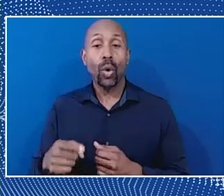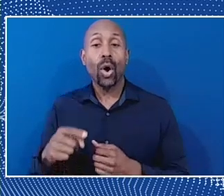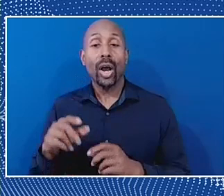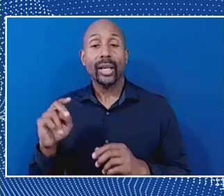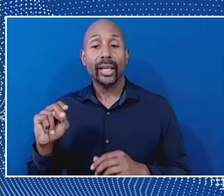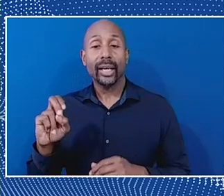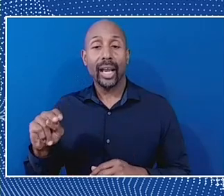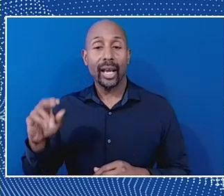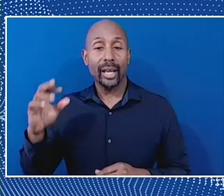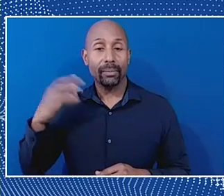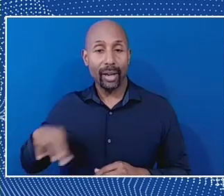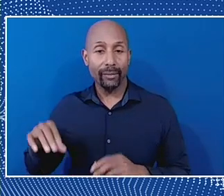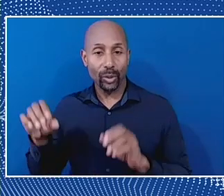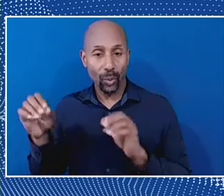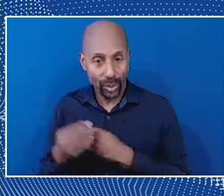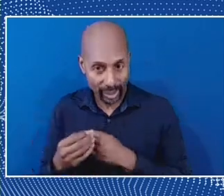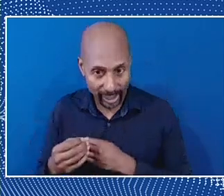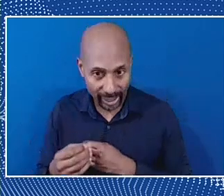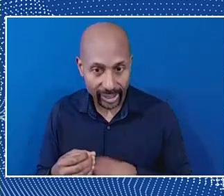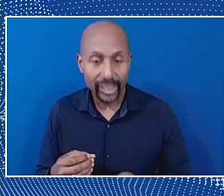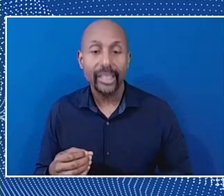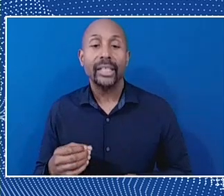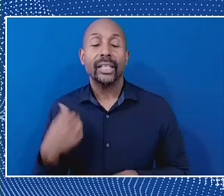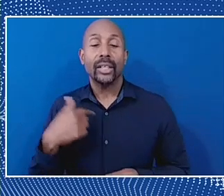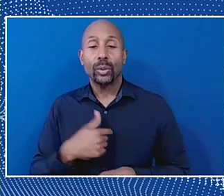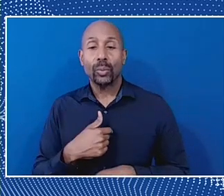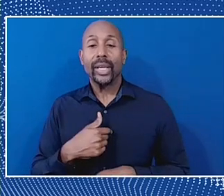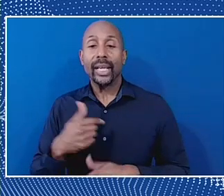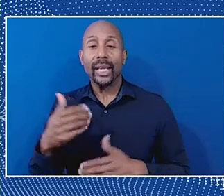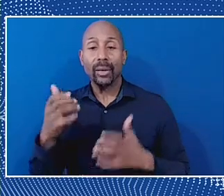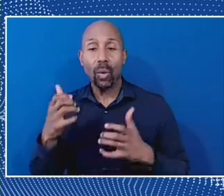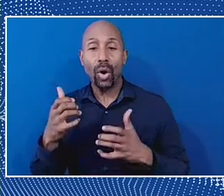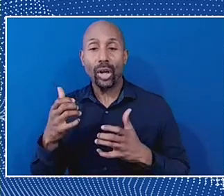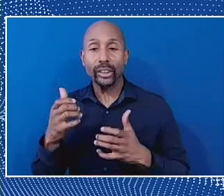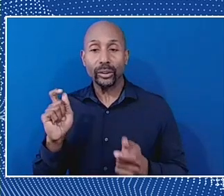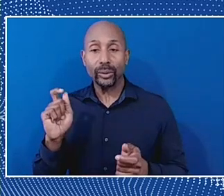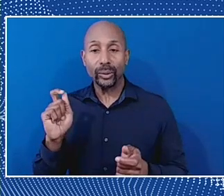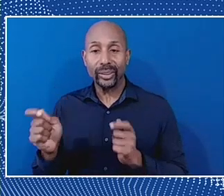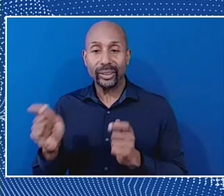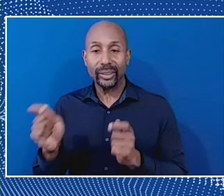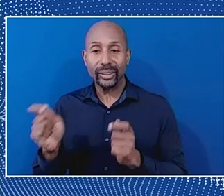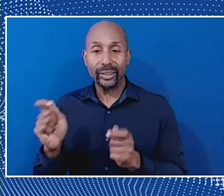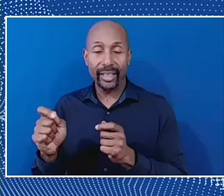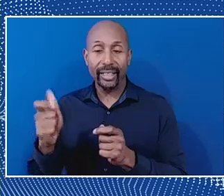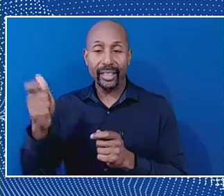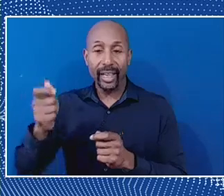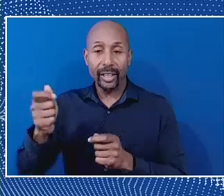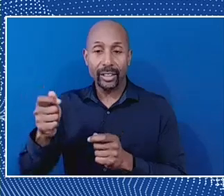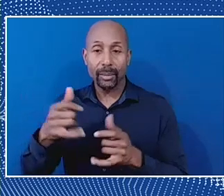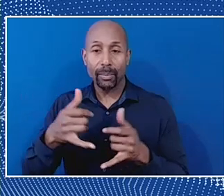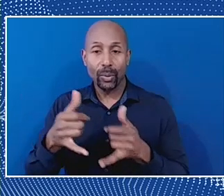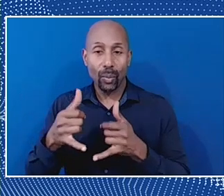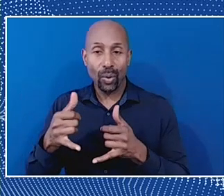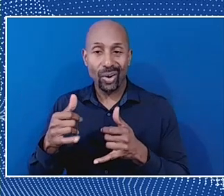Disscholared that is working to dismantle scholarship award displacement nationwide. I have over $60,000 in student loan debt,